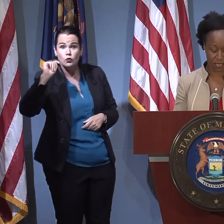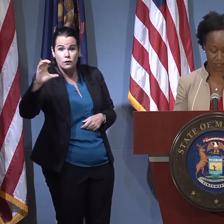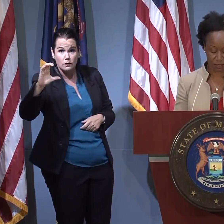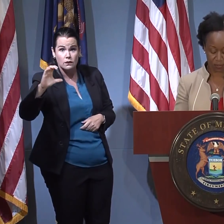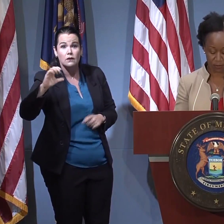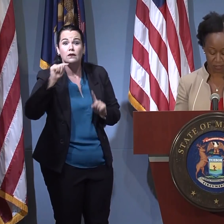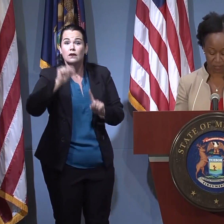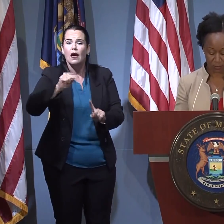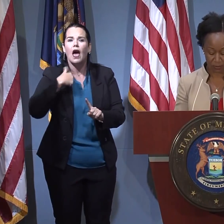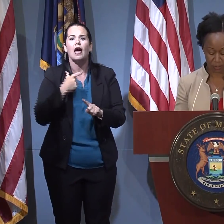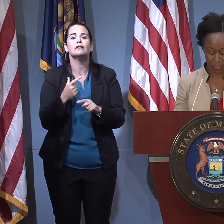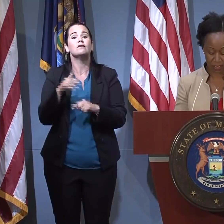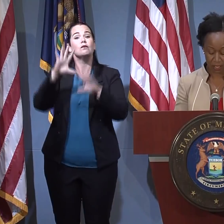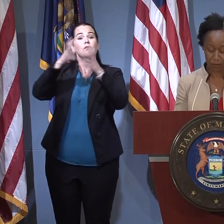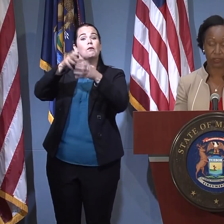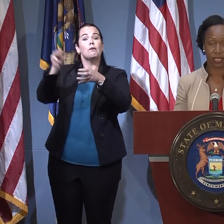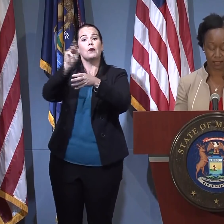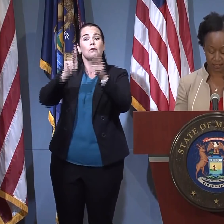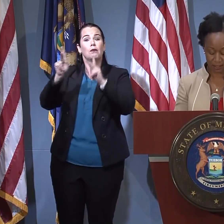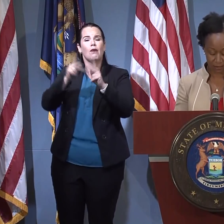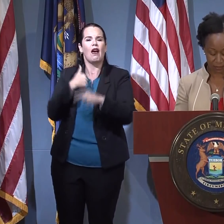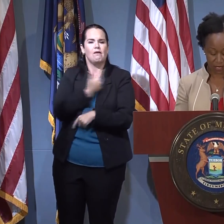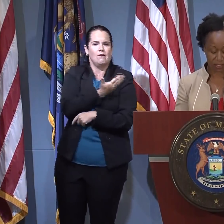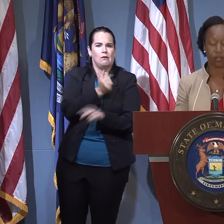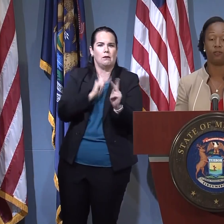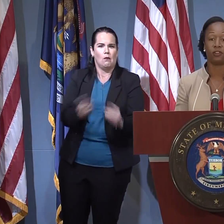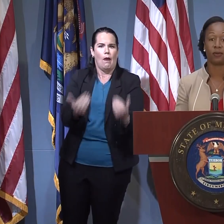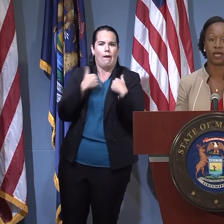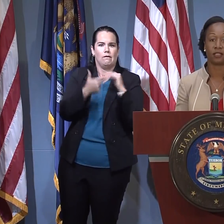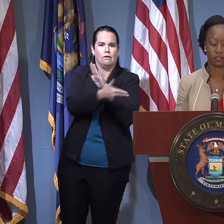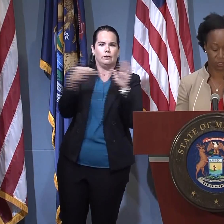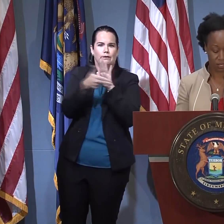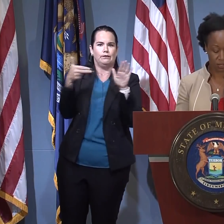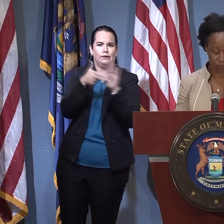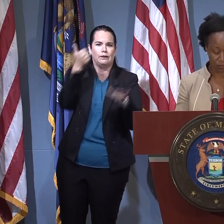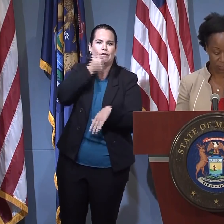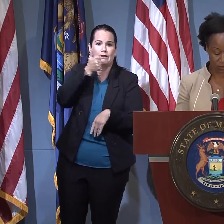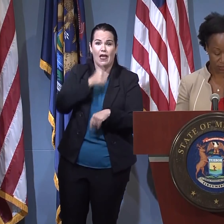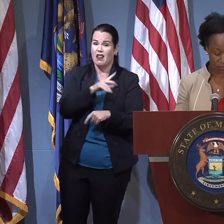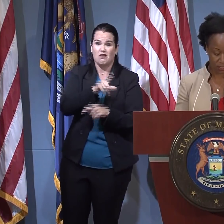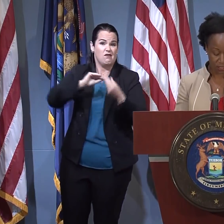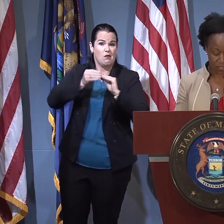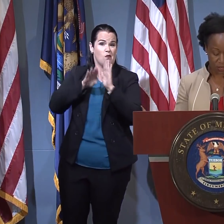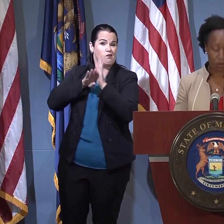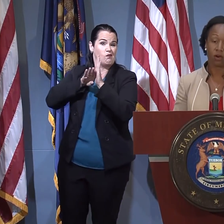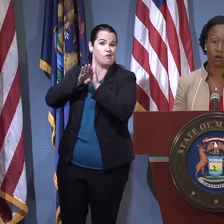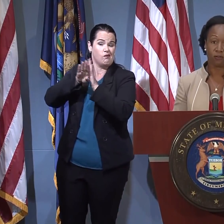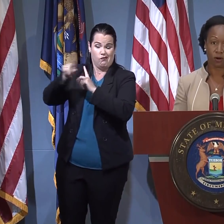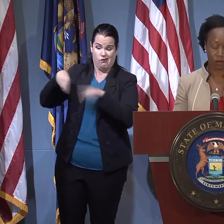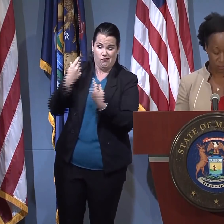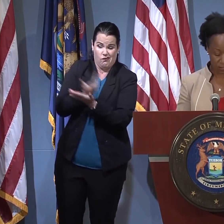THE ENTIRE OUTBREAK. TRAVERSE CITY, ALSO HAS OVER 15 CASE PERS MILLION PEOPLE PER DAY